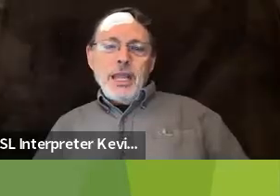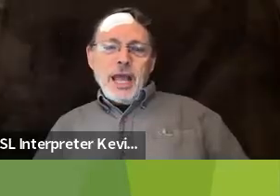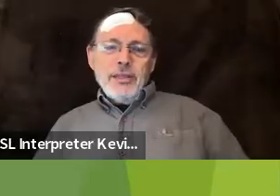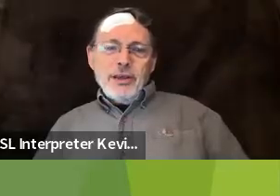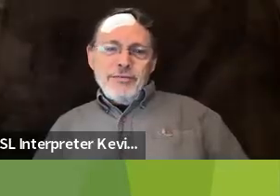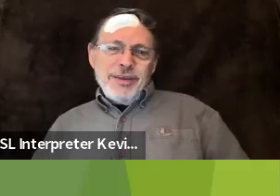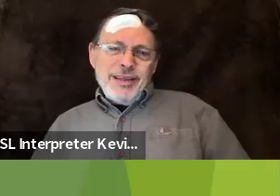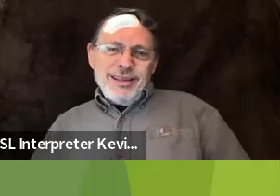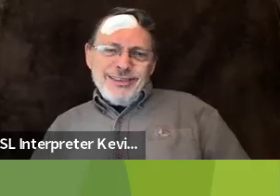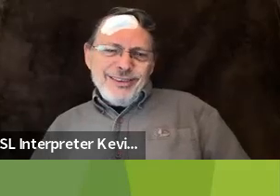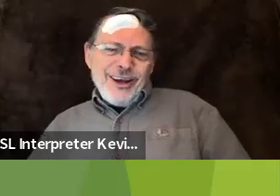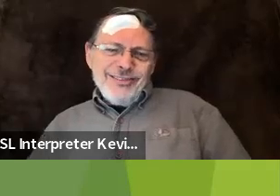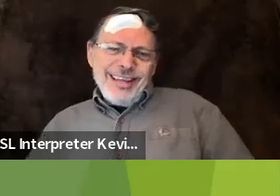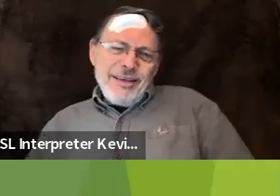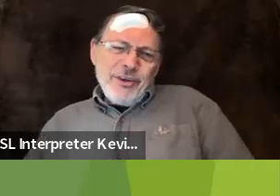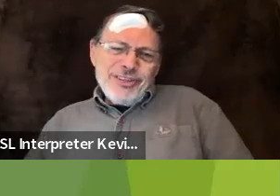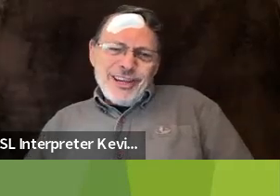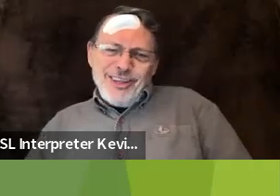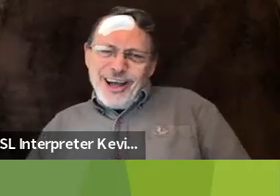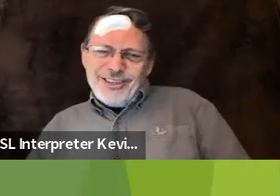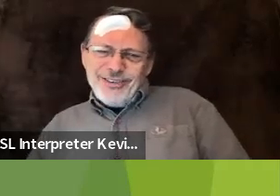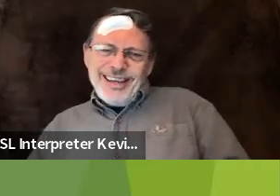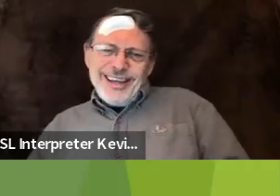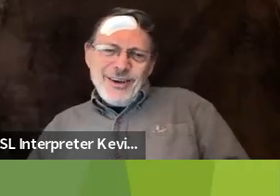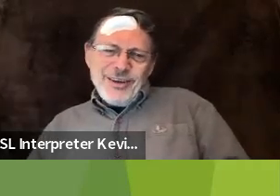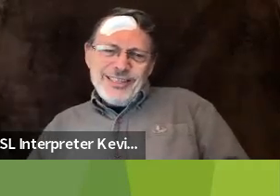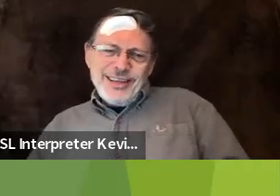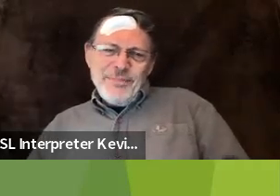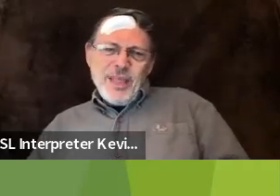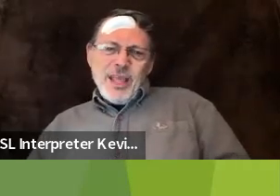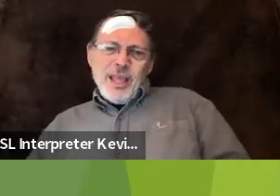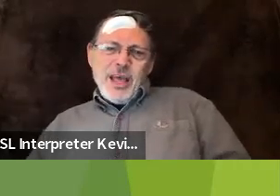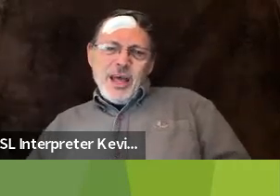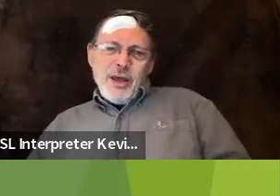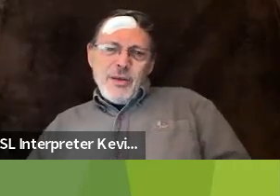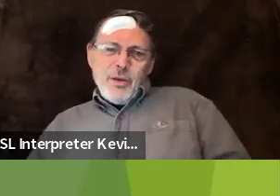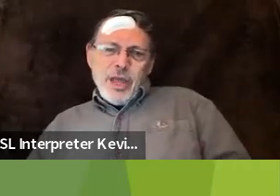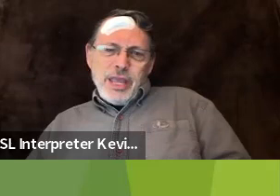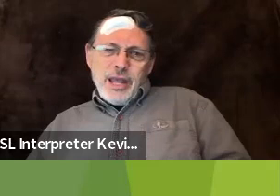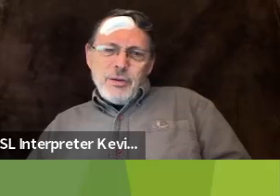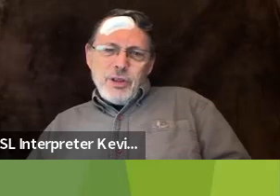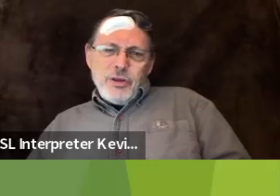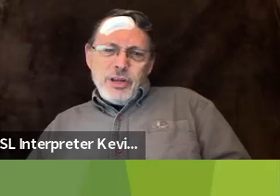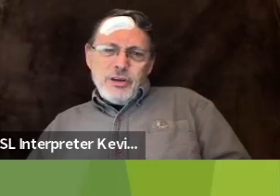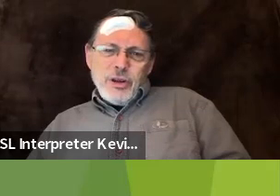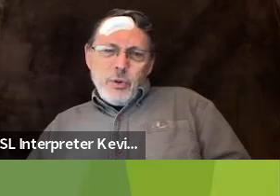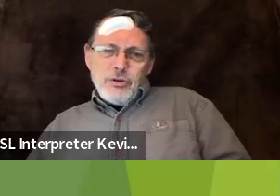Yeah, if you're using a glossary, I don't know, it's... again, you need to know what